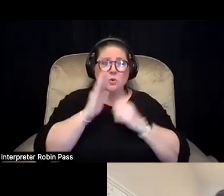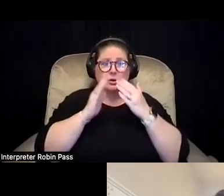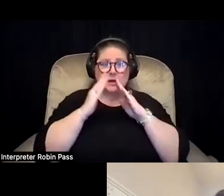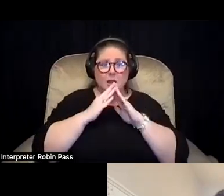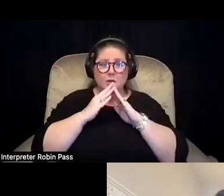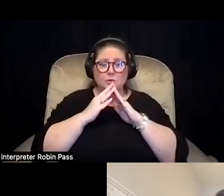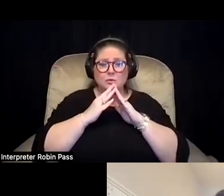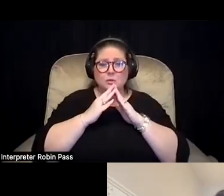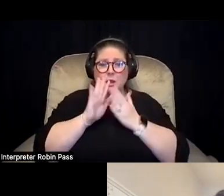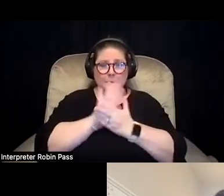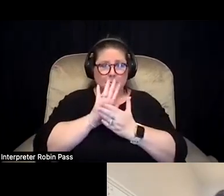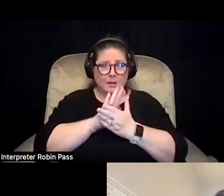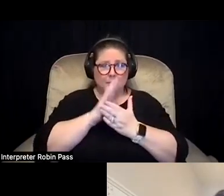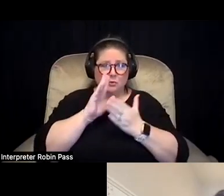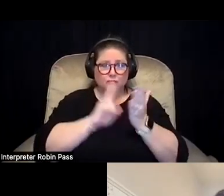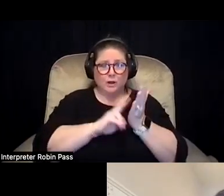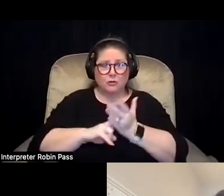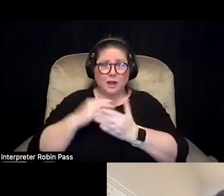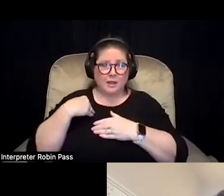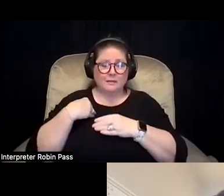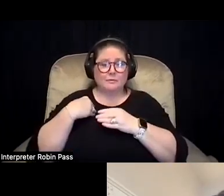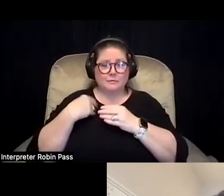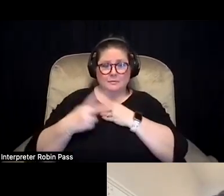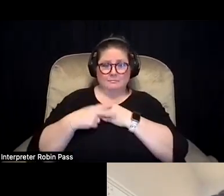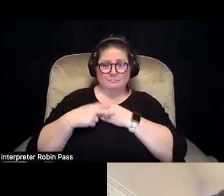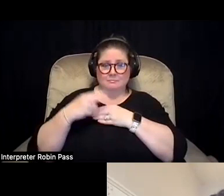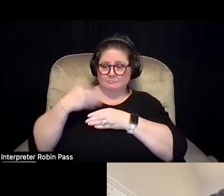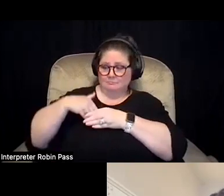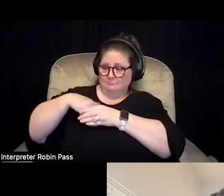have archived issues dating back to its founding and catalog in the local library